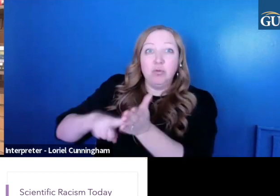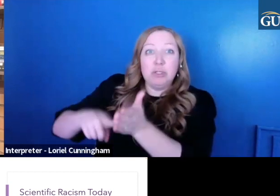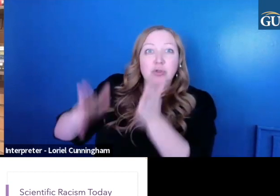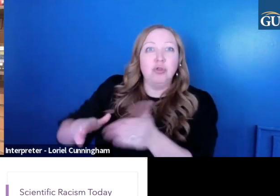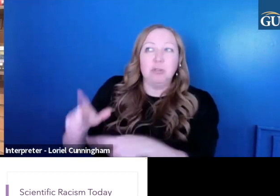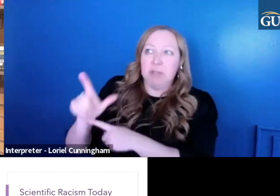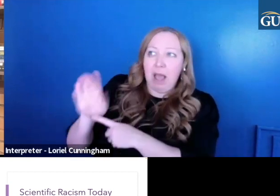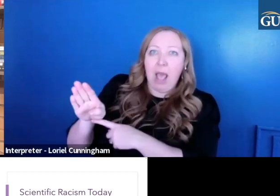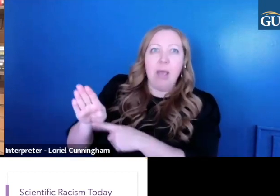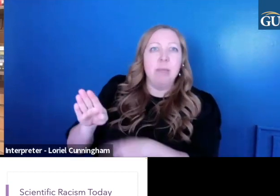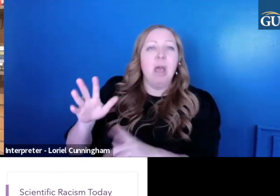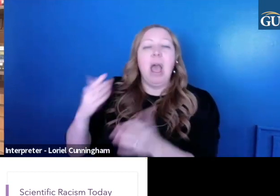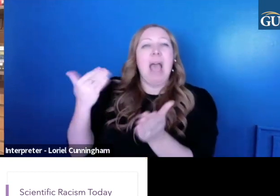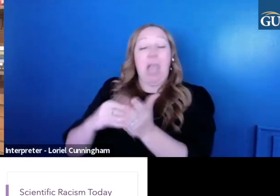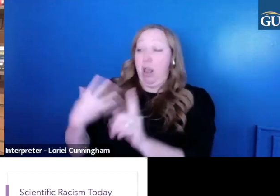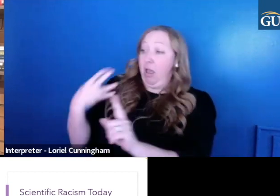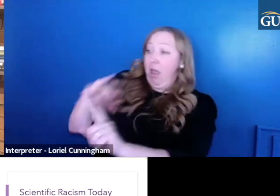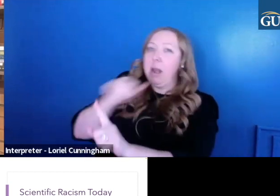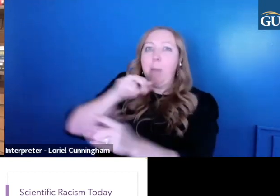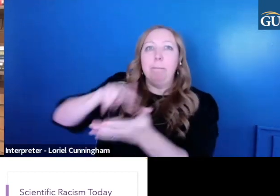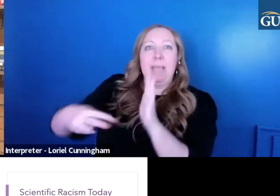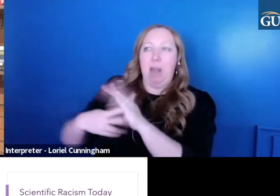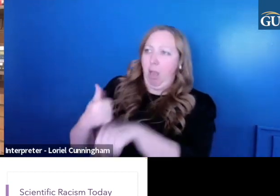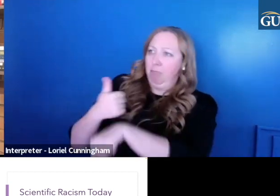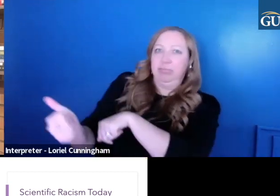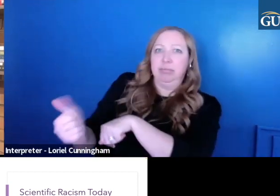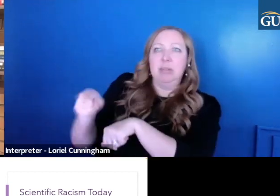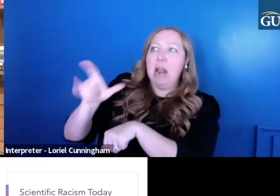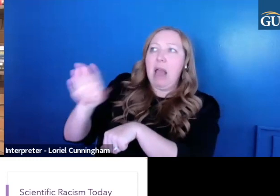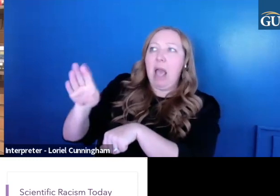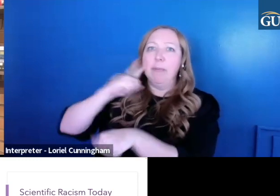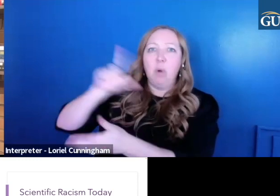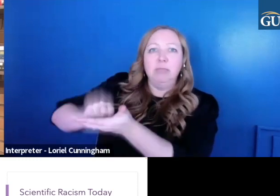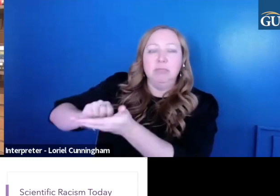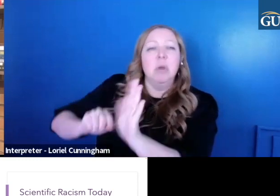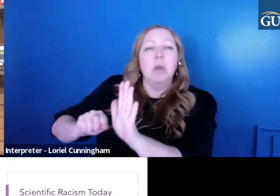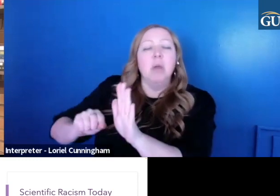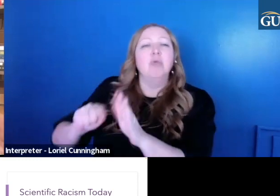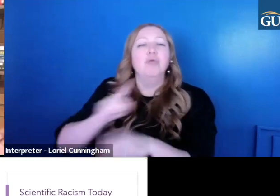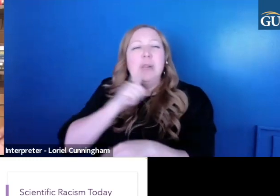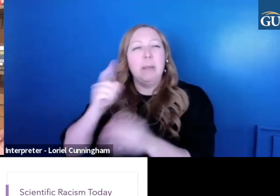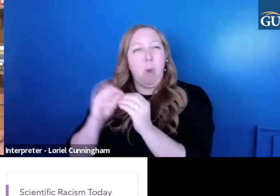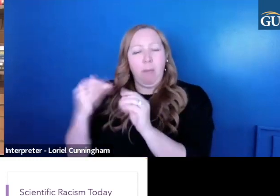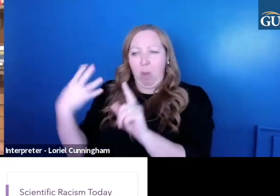think about what the work of scientific racism does. And it may be that scientific racism or scientific inequality is